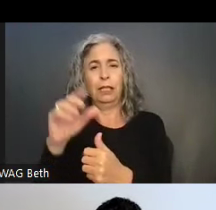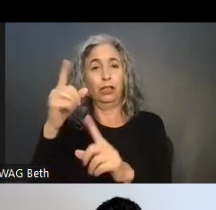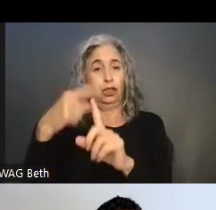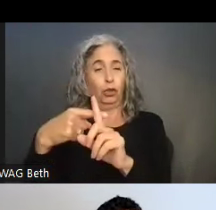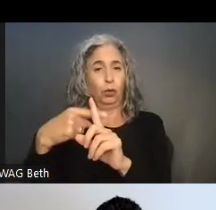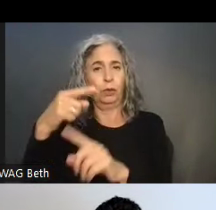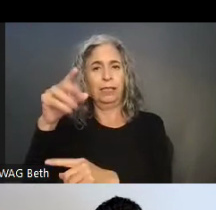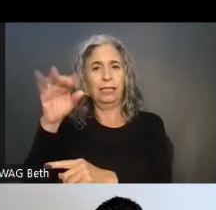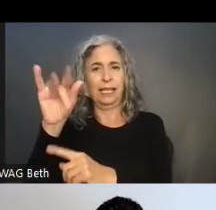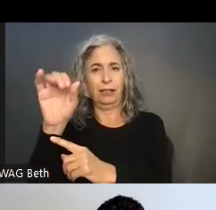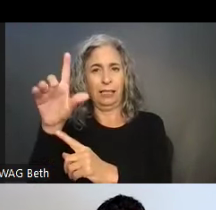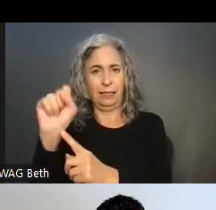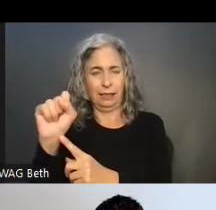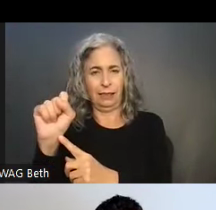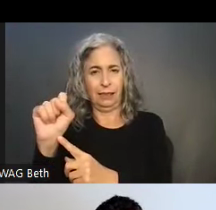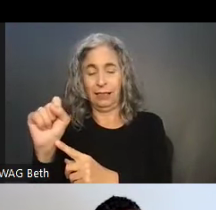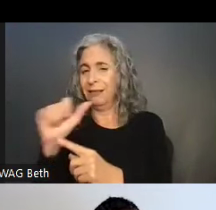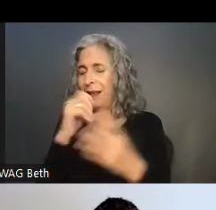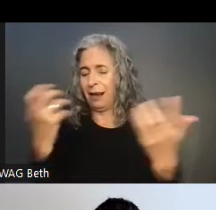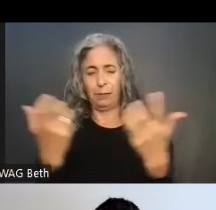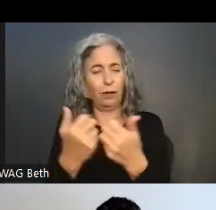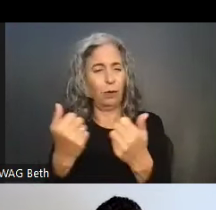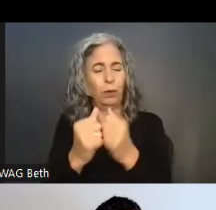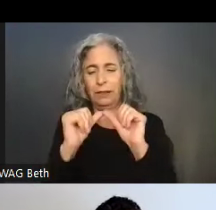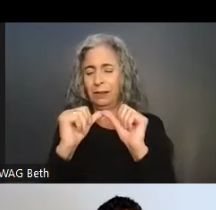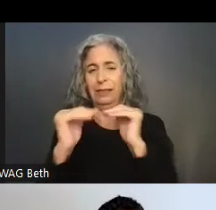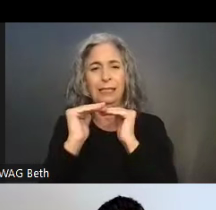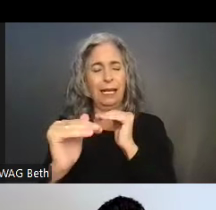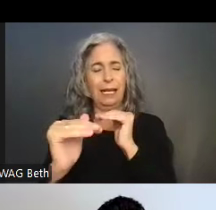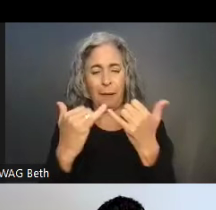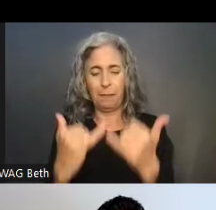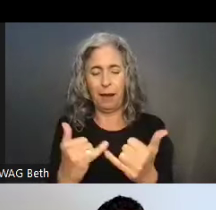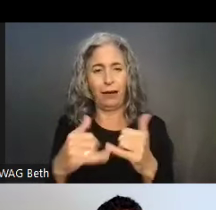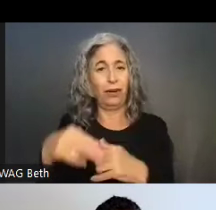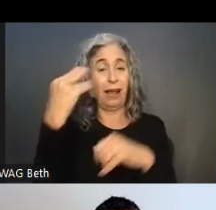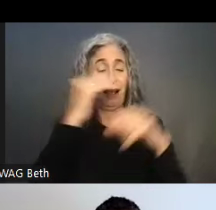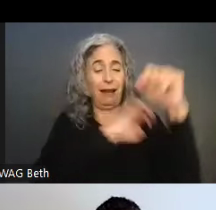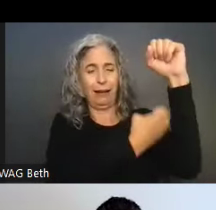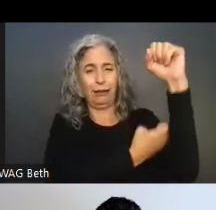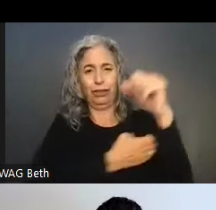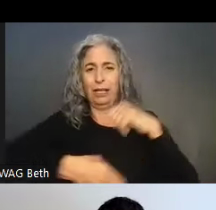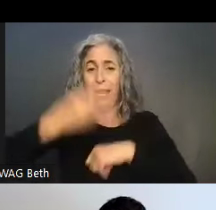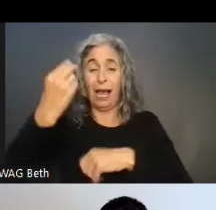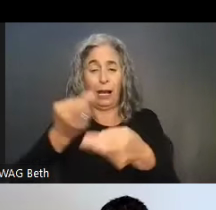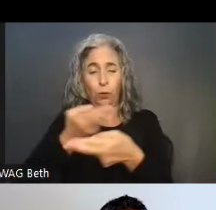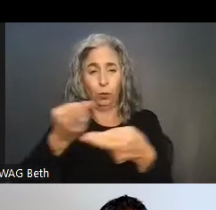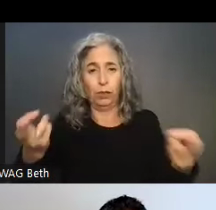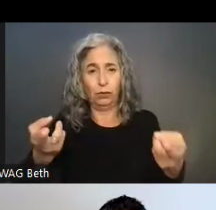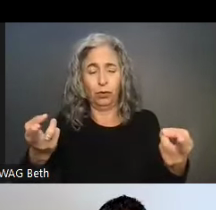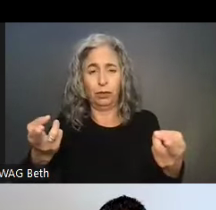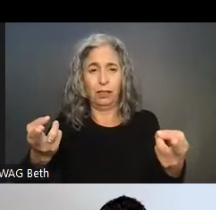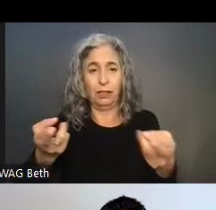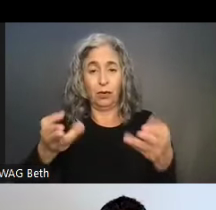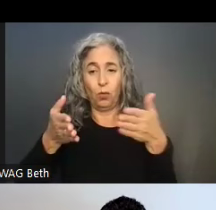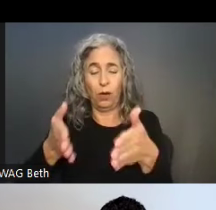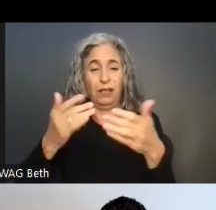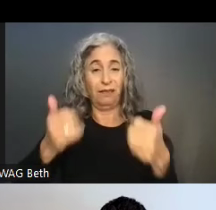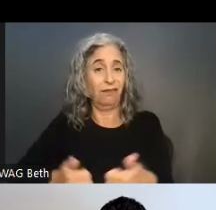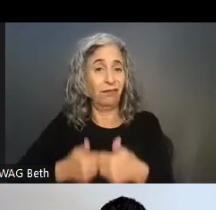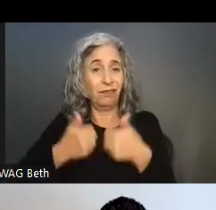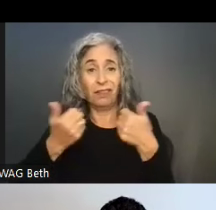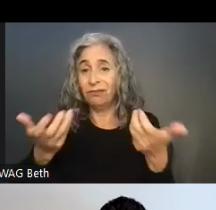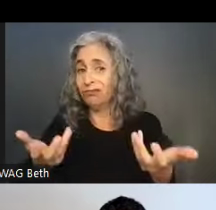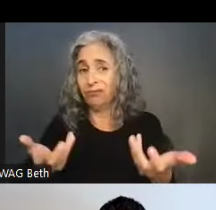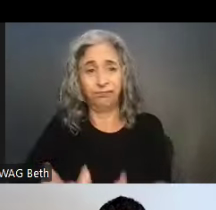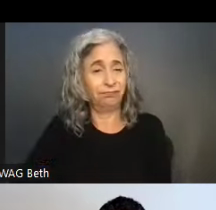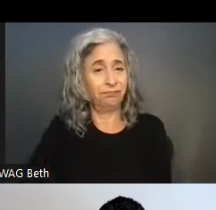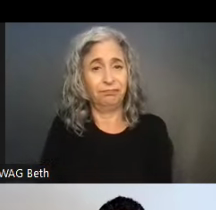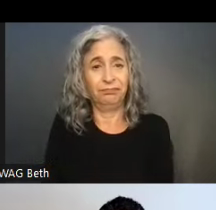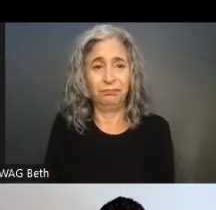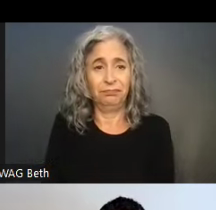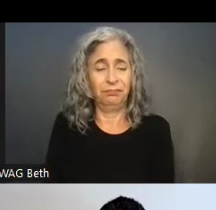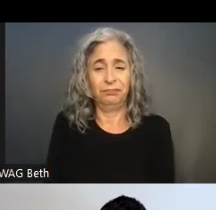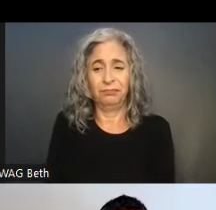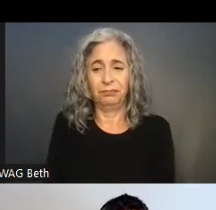it's incompatible with sustaining our modern high energy, high resource consumption ways of life.